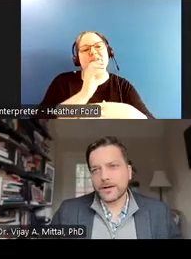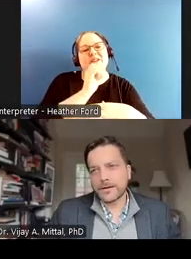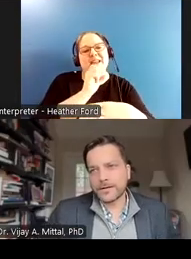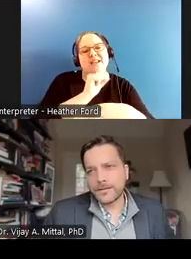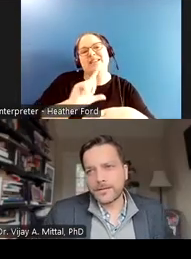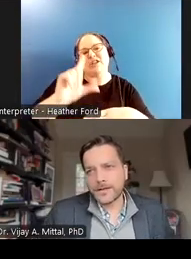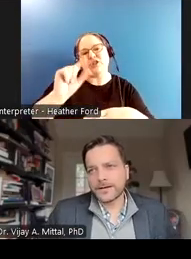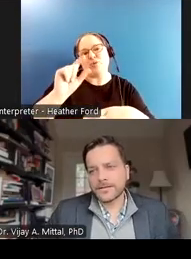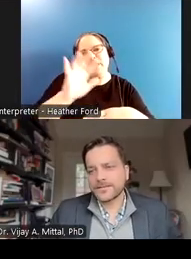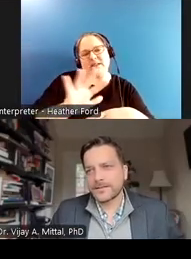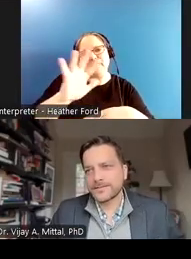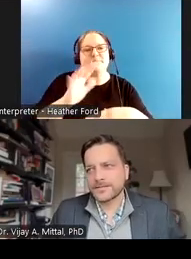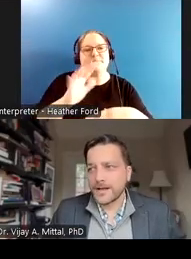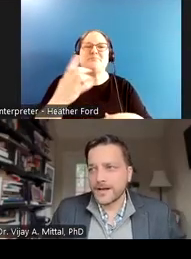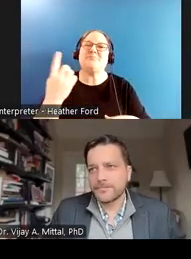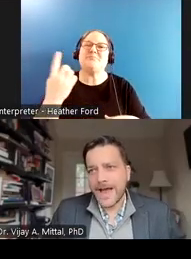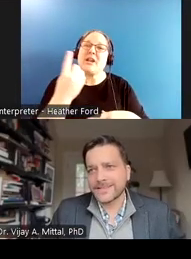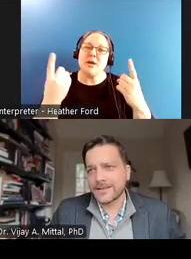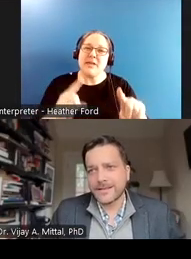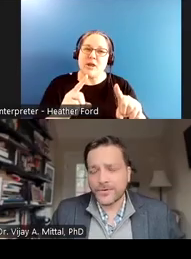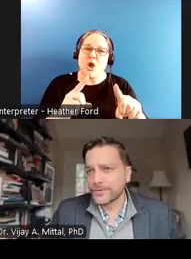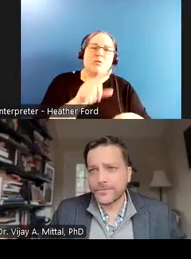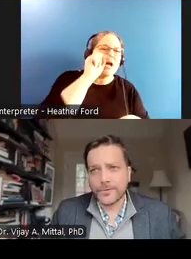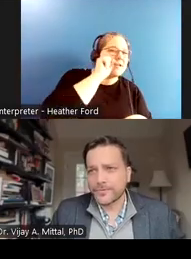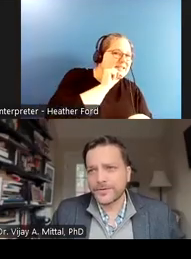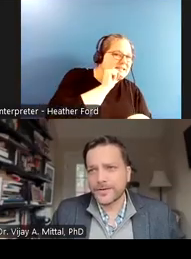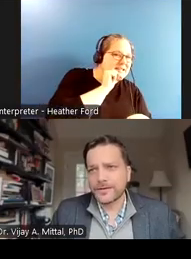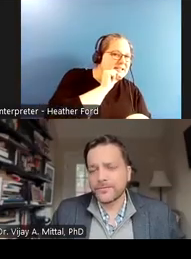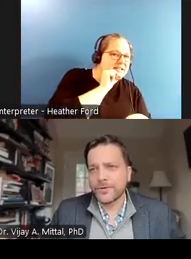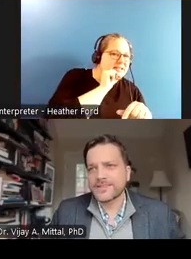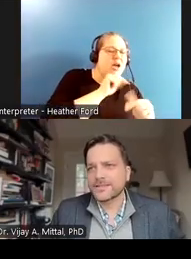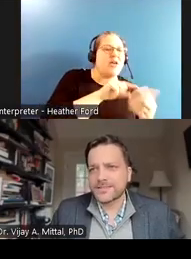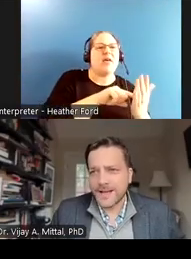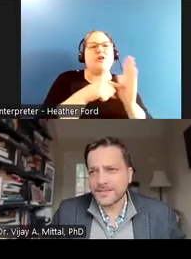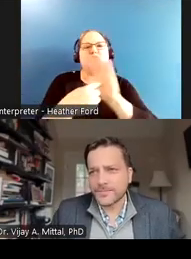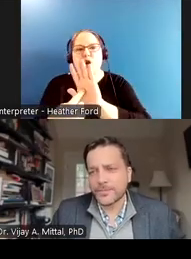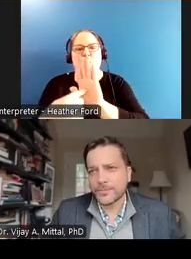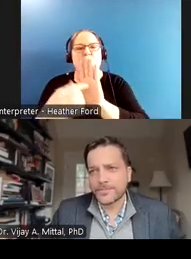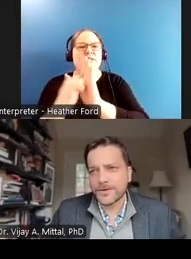on in adolescence that's unmasking that early vulnerability where we saw signs in the preorbid